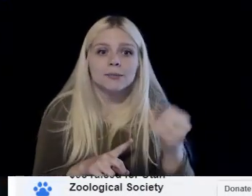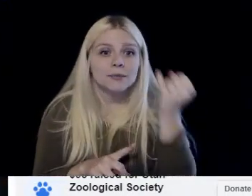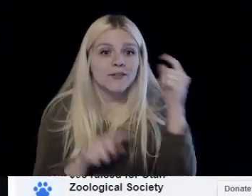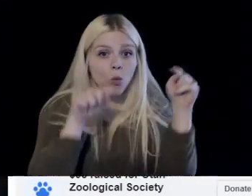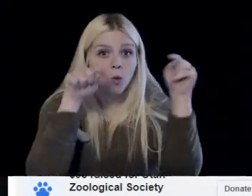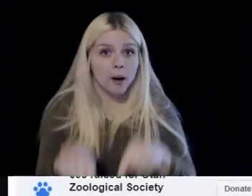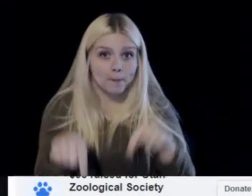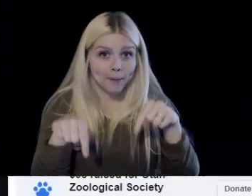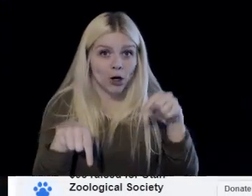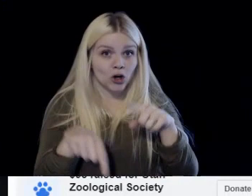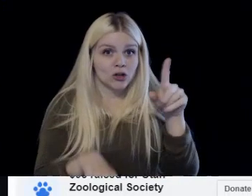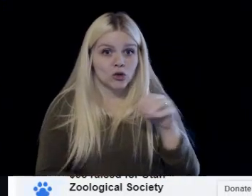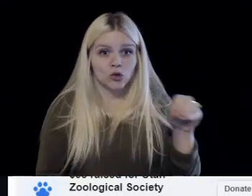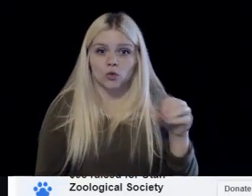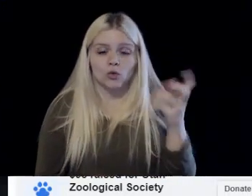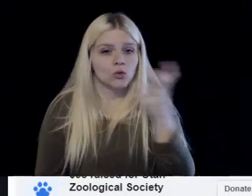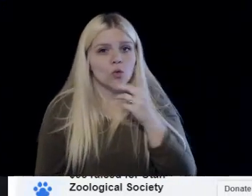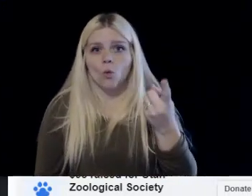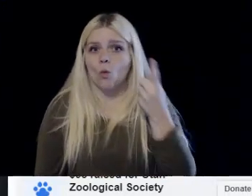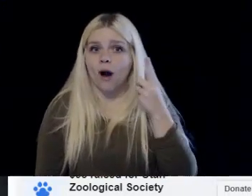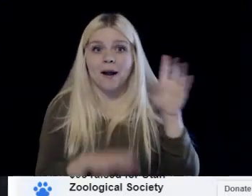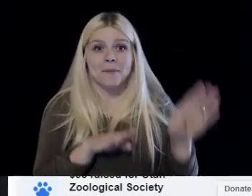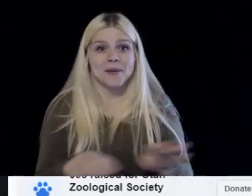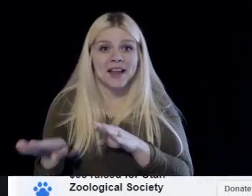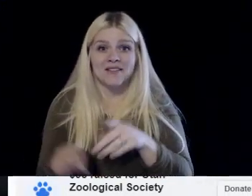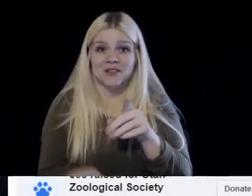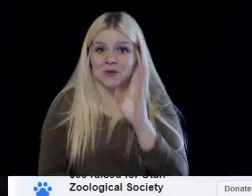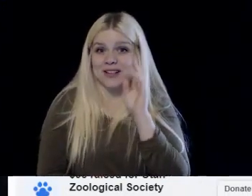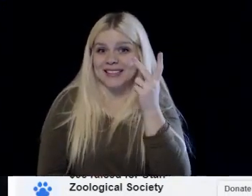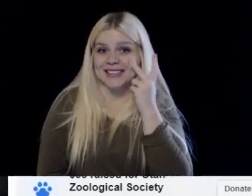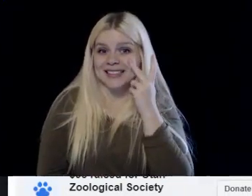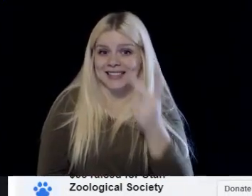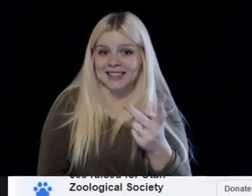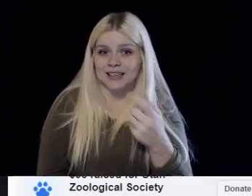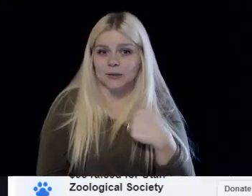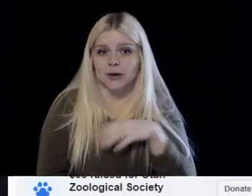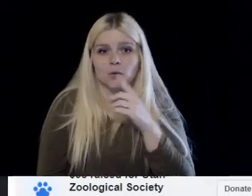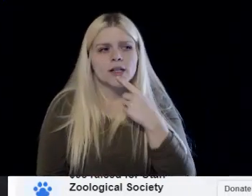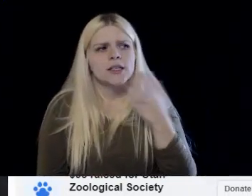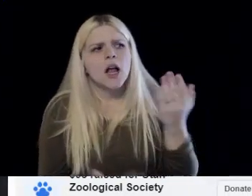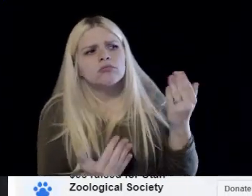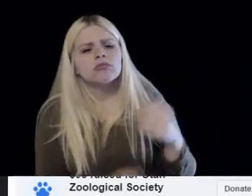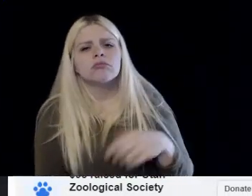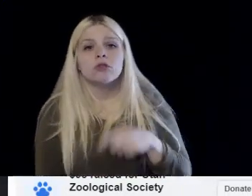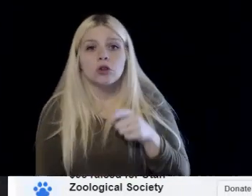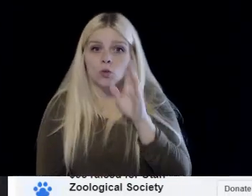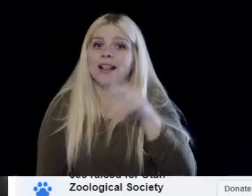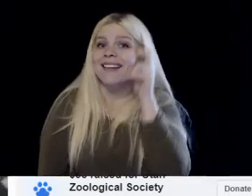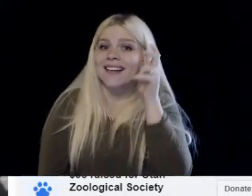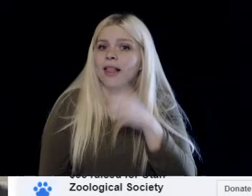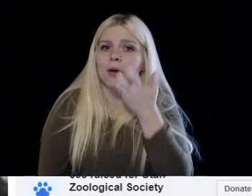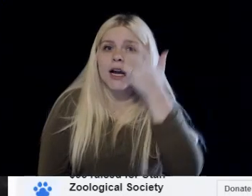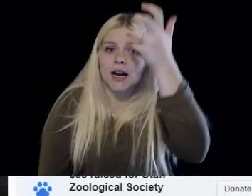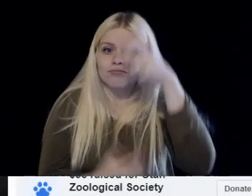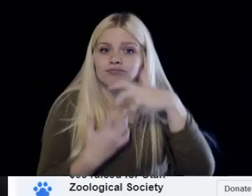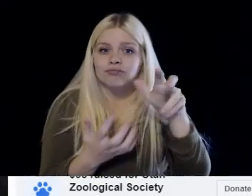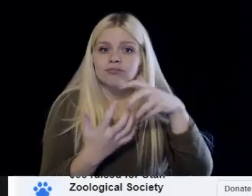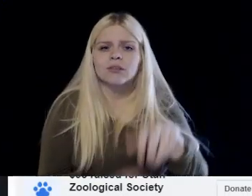that's one of the behaviors. You guys give him like a "What?" then.... Michelle: So you will hear- their vocalizations they do for us are a little bit different, than what they do on